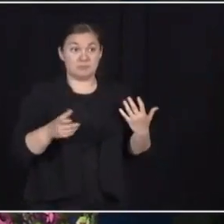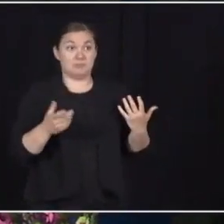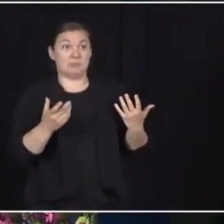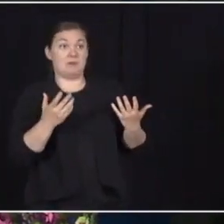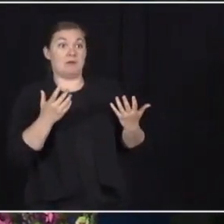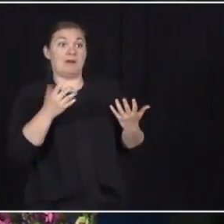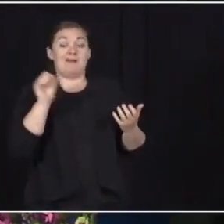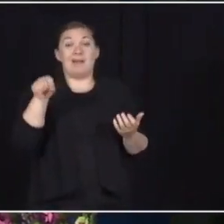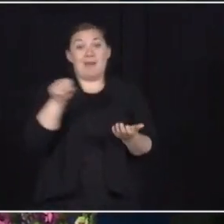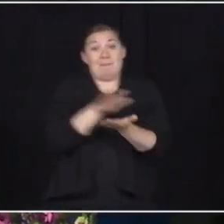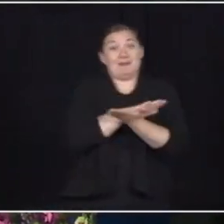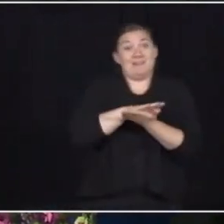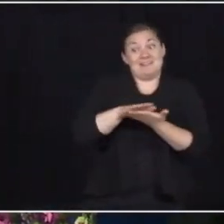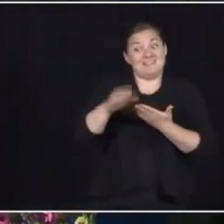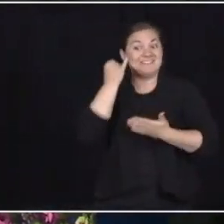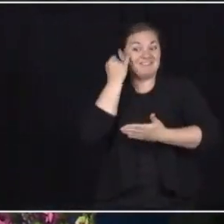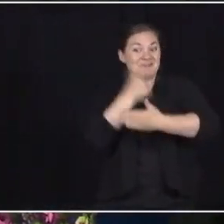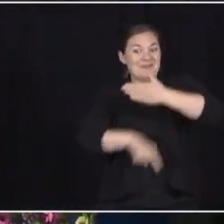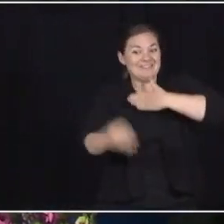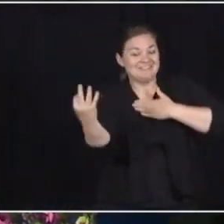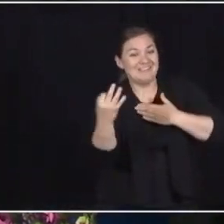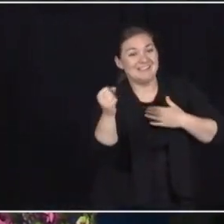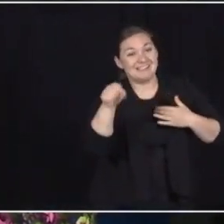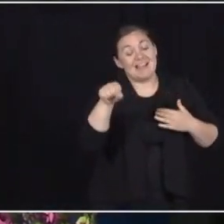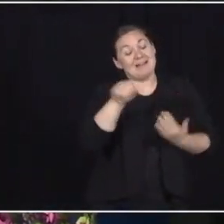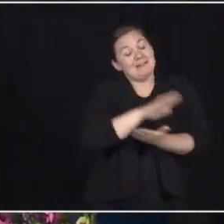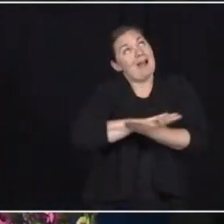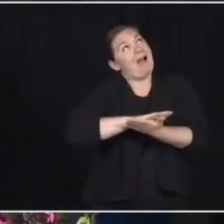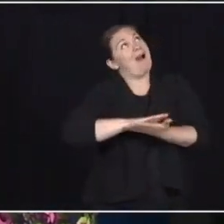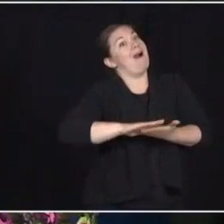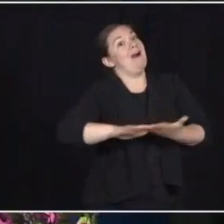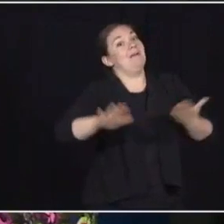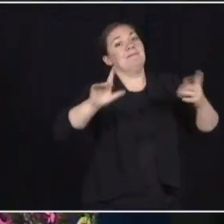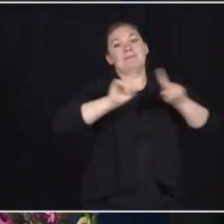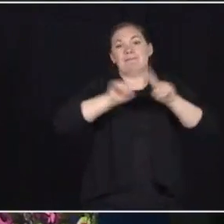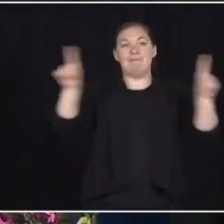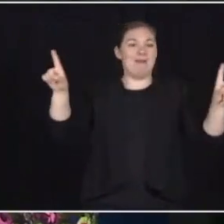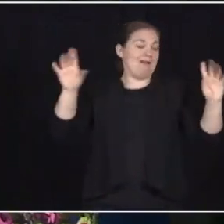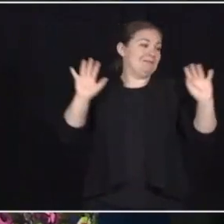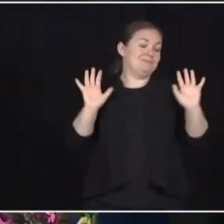I can't put an exact date, but it would be ideal if he could do it on Friday.